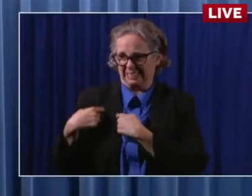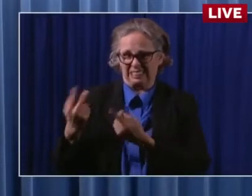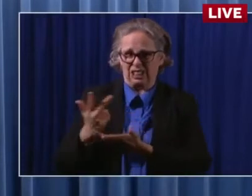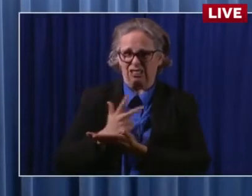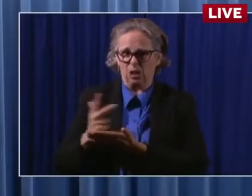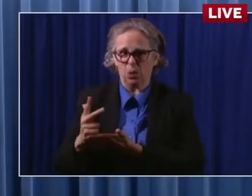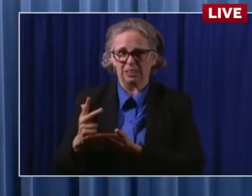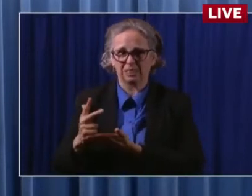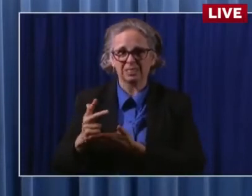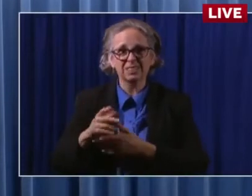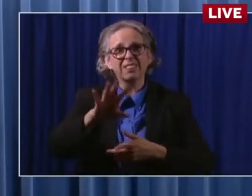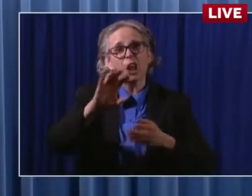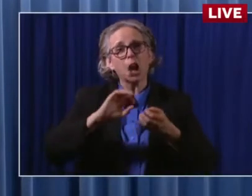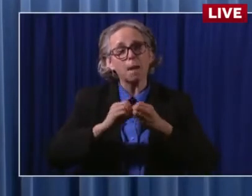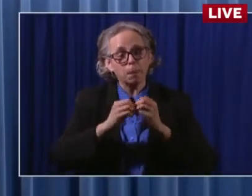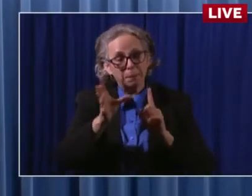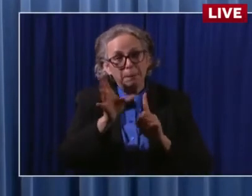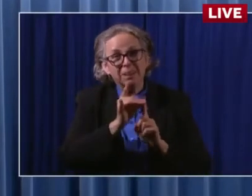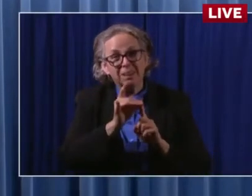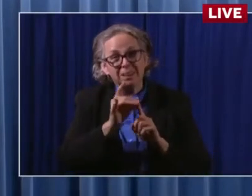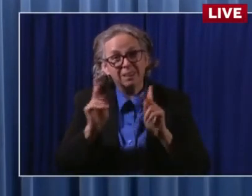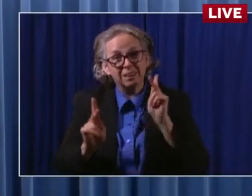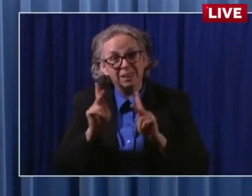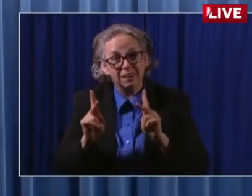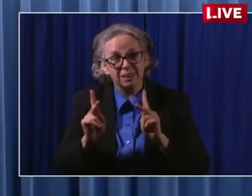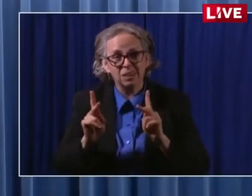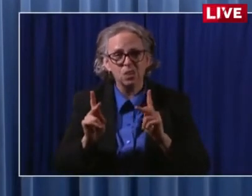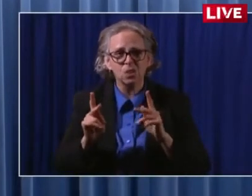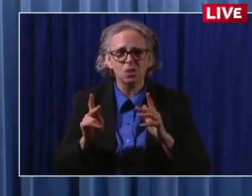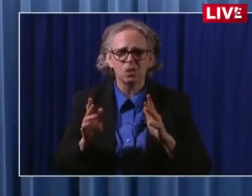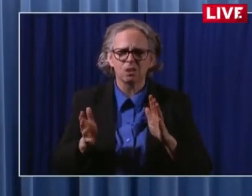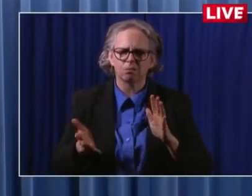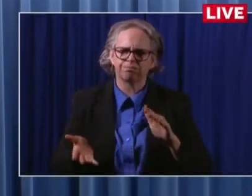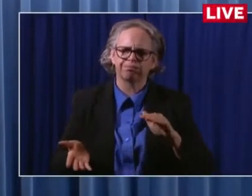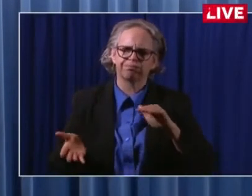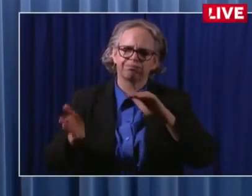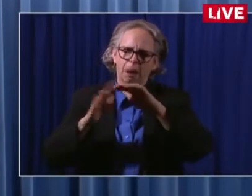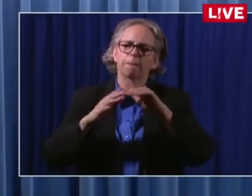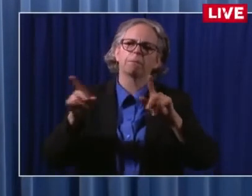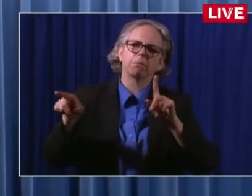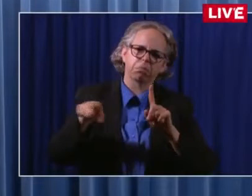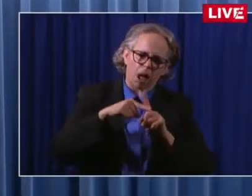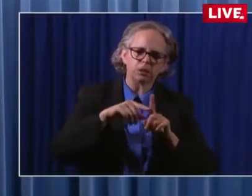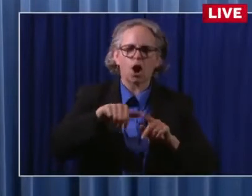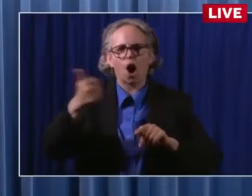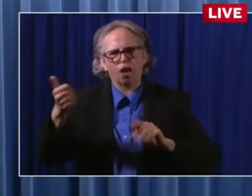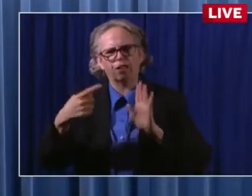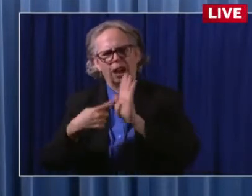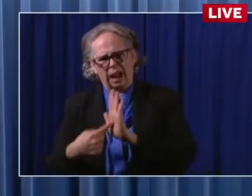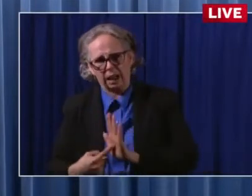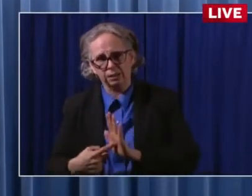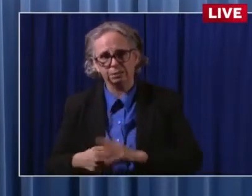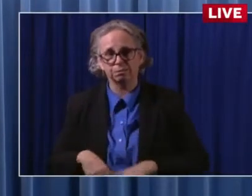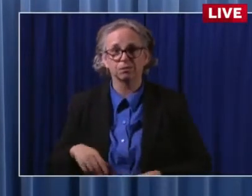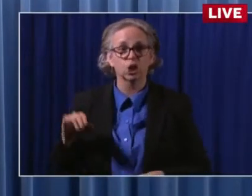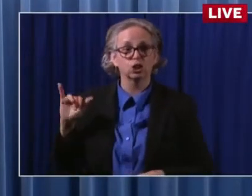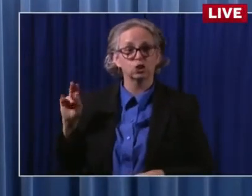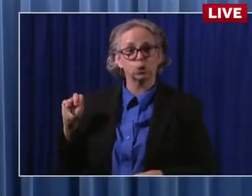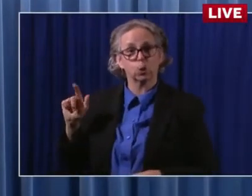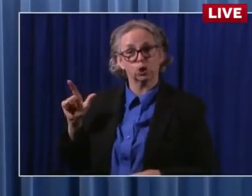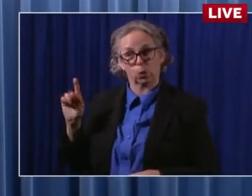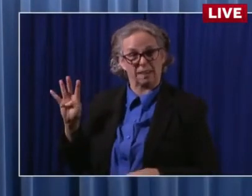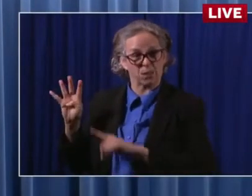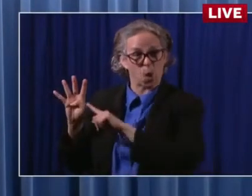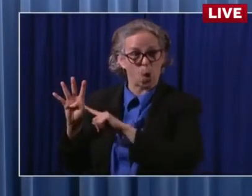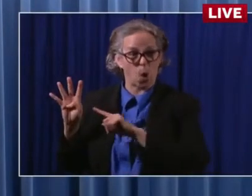DURING THE LAST THREE WEEKS, BUTLER COUNTY’S COVID-19 CASES INCREASED, ALONG WITH SEVERAL OTHER HEALTH CARE INDICATORS.